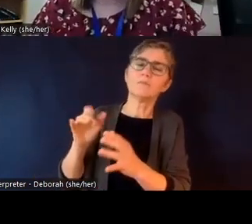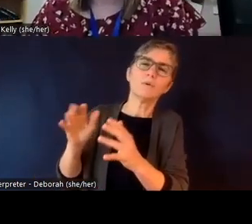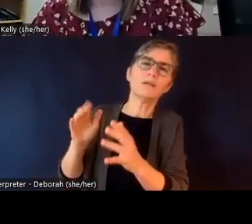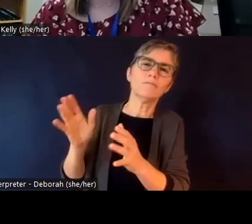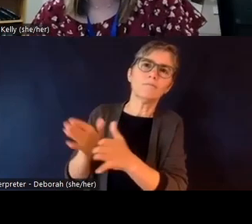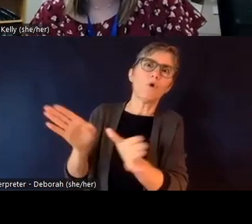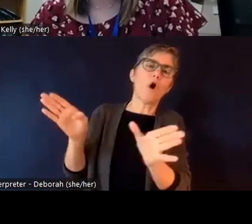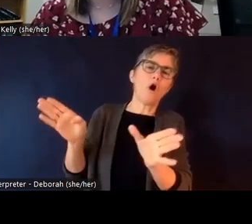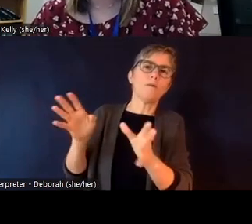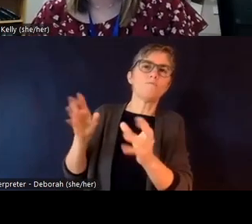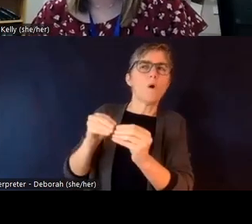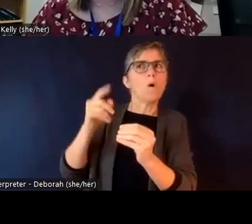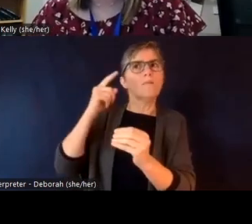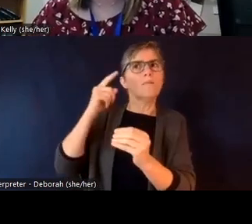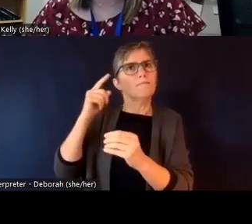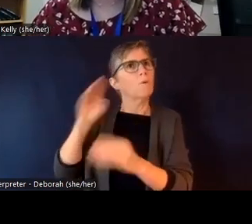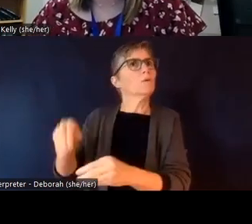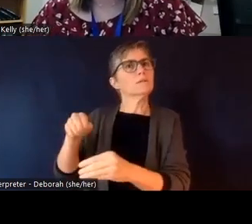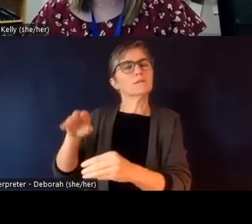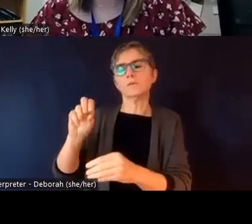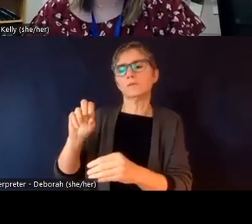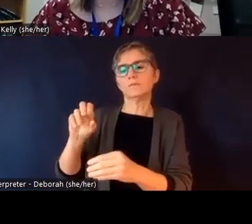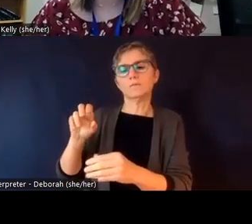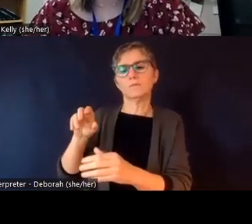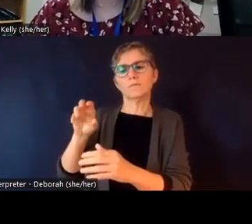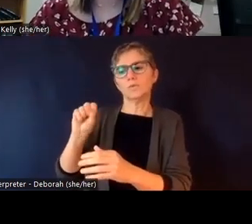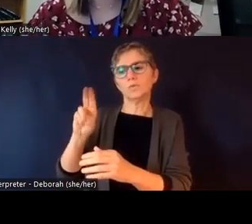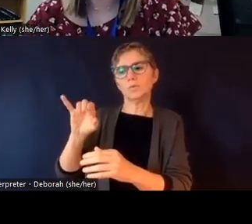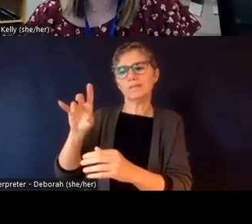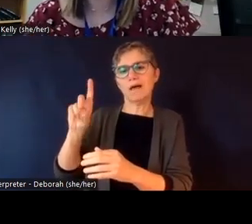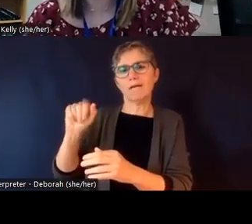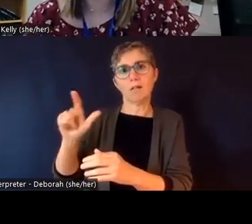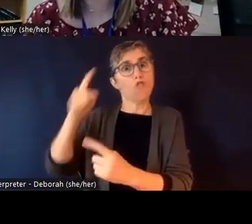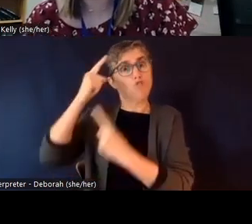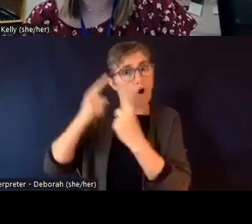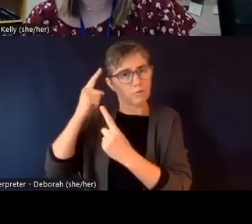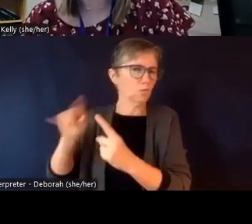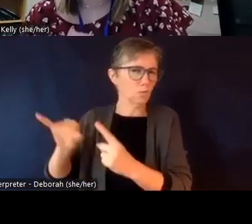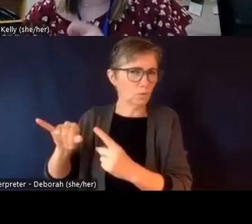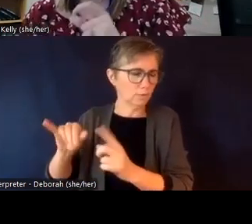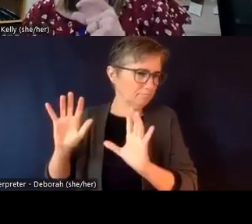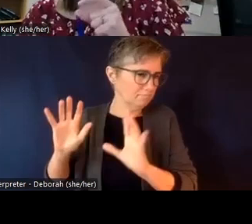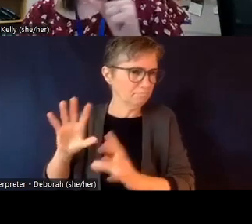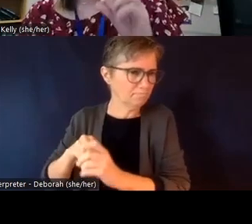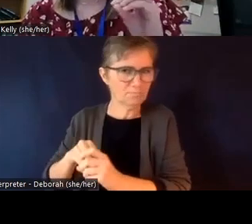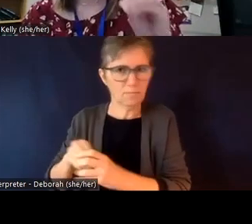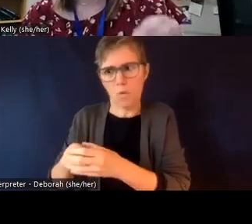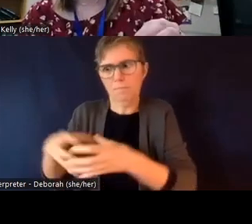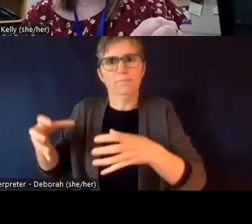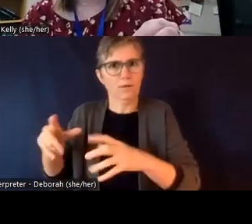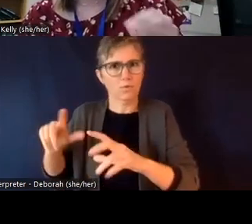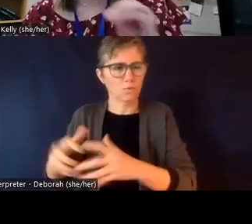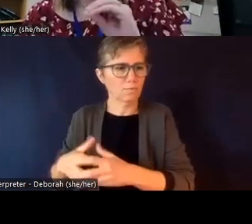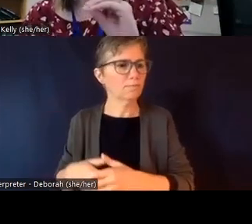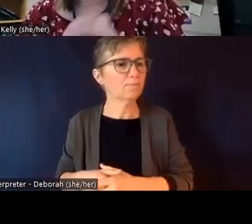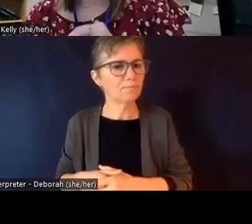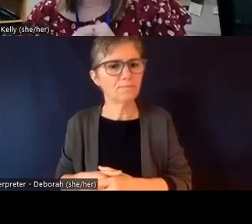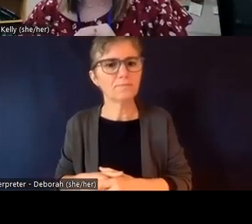some things to note when you see some of the differences. We also looked at 2015 to 2018